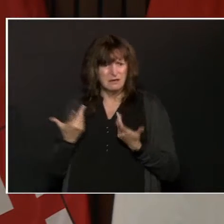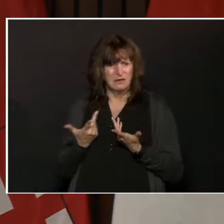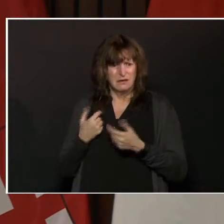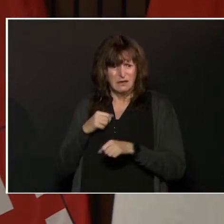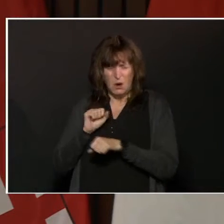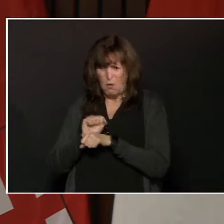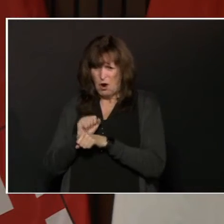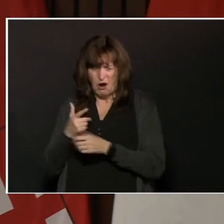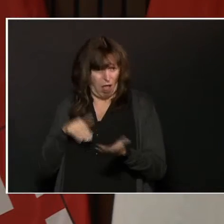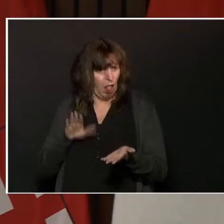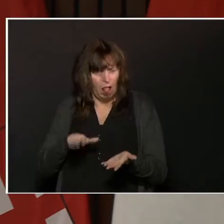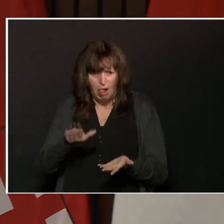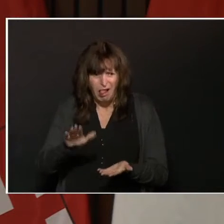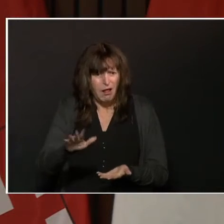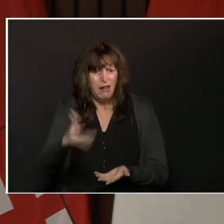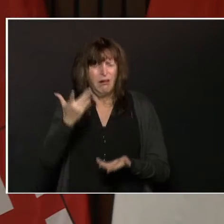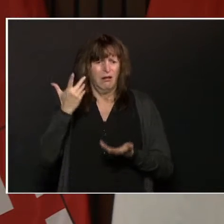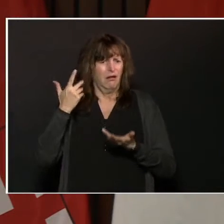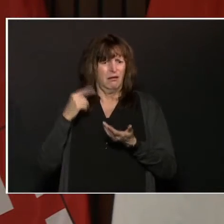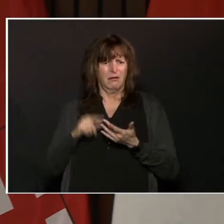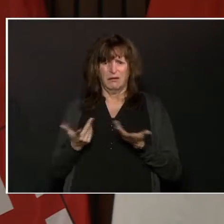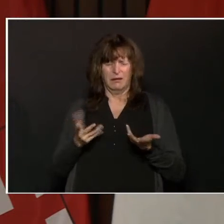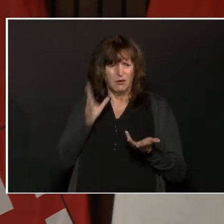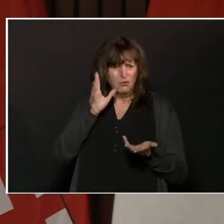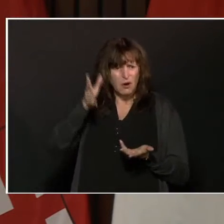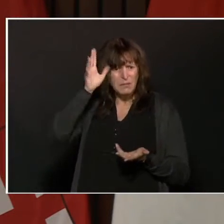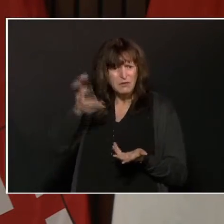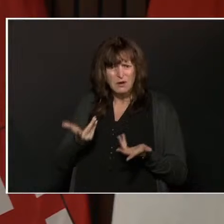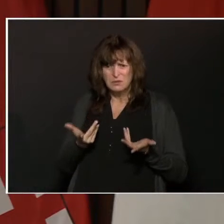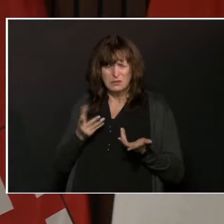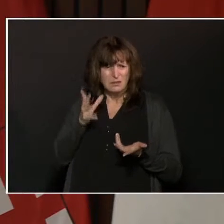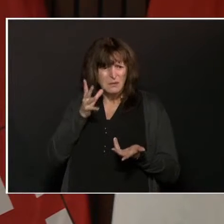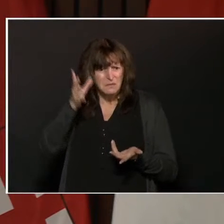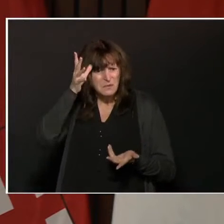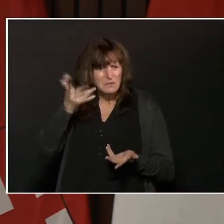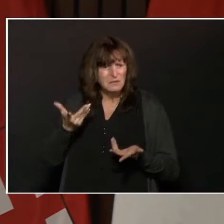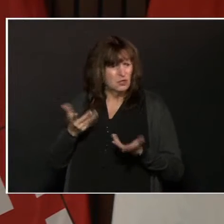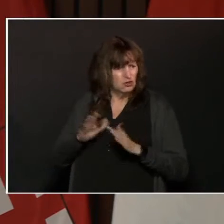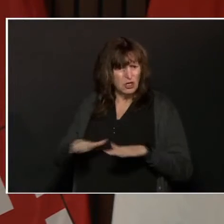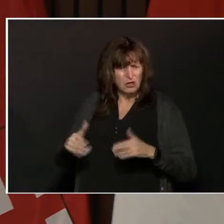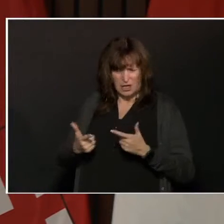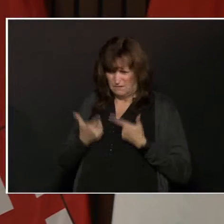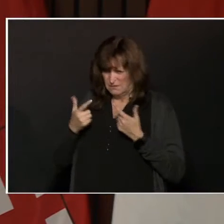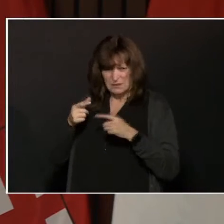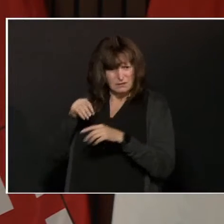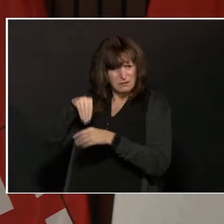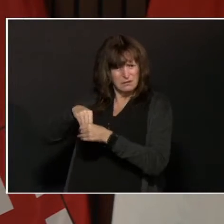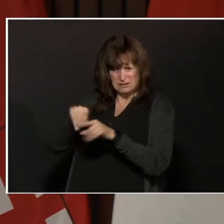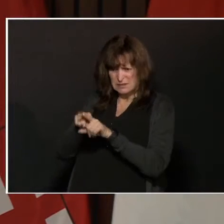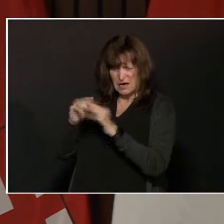MULTI-GENERATIONAL HOUSING IN WILLITS HIGH WILLITS HIGH PERCENTAGE OF PEOPLE WILLITS HIGH PERCENTAGE OF PEOPLE NEEDING WILLITS HIGH PERCENTAGE OF PEOPLE NEEDING TO WILLITS HIGH PERCENTAGE OF PEOPLE NEEDING TO WORK